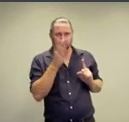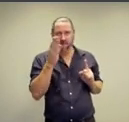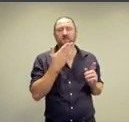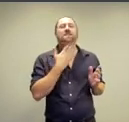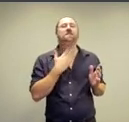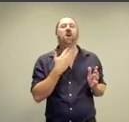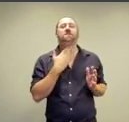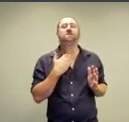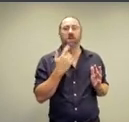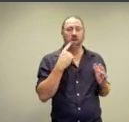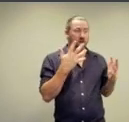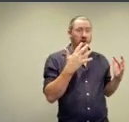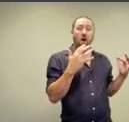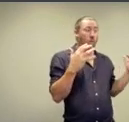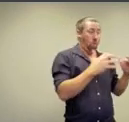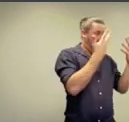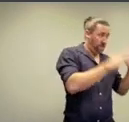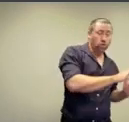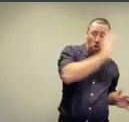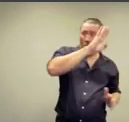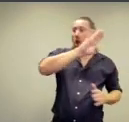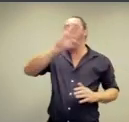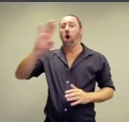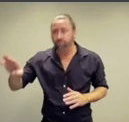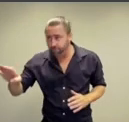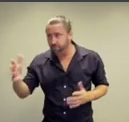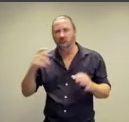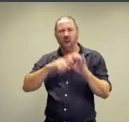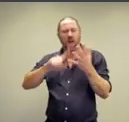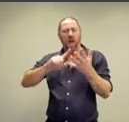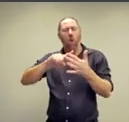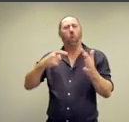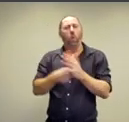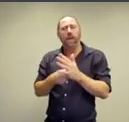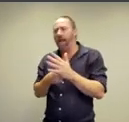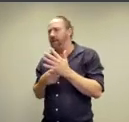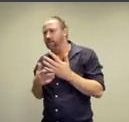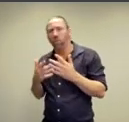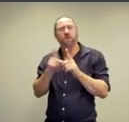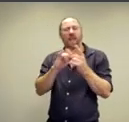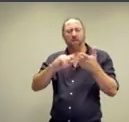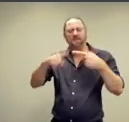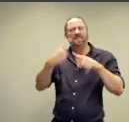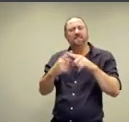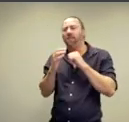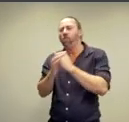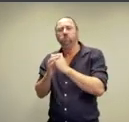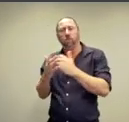When the war ended, a void was left by the absence of not only, I guess, queer intimacy but also same-sex